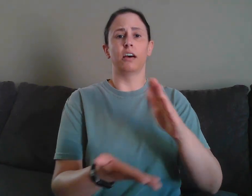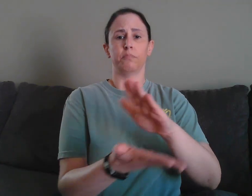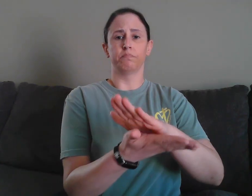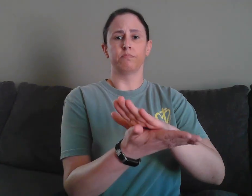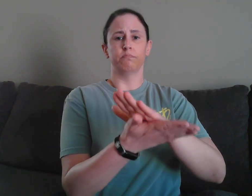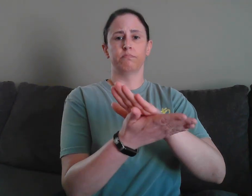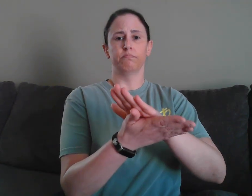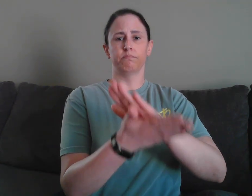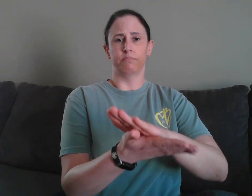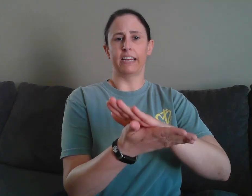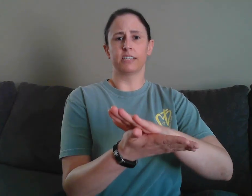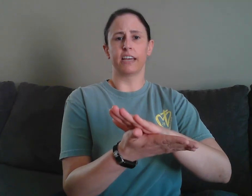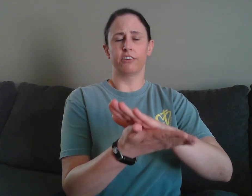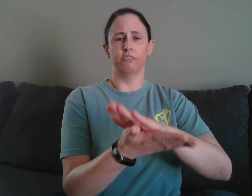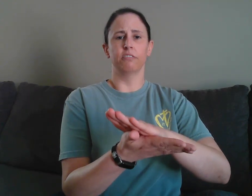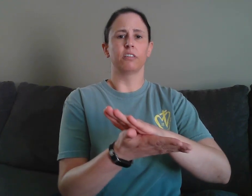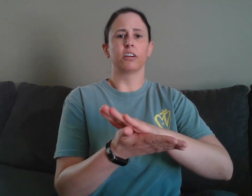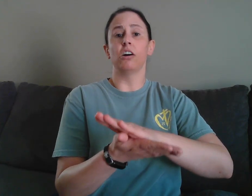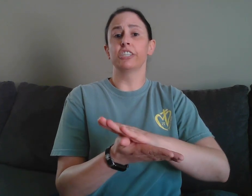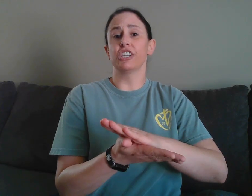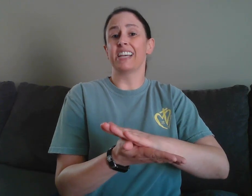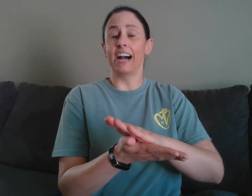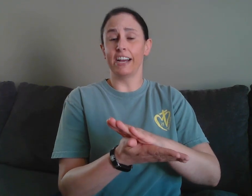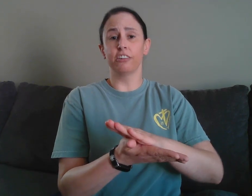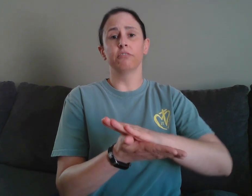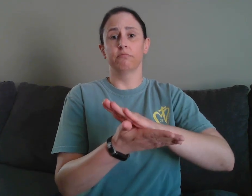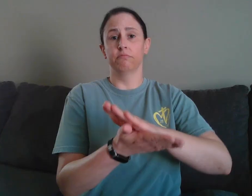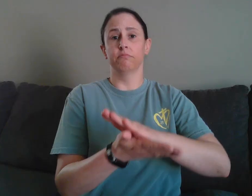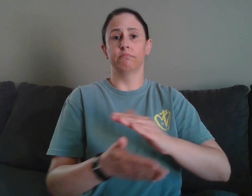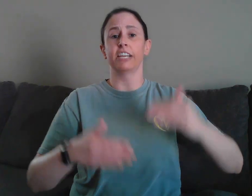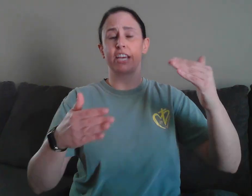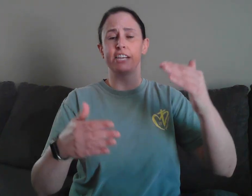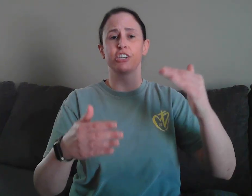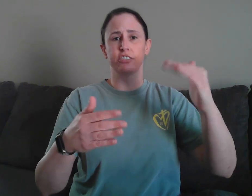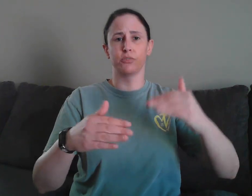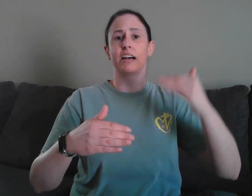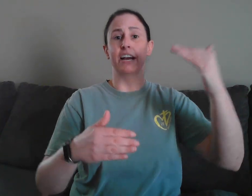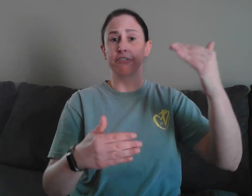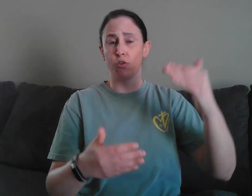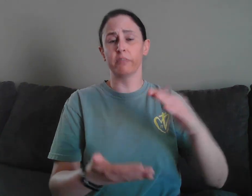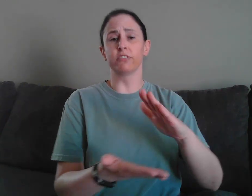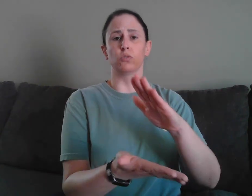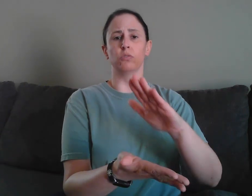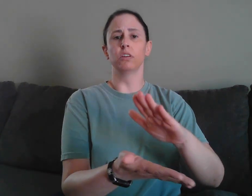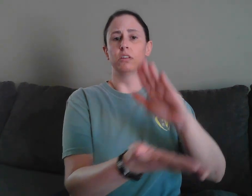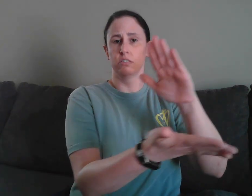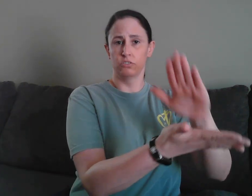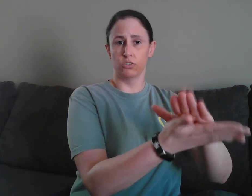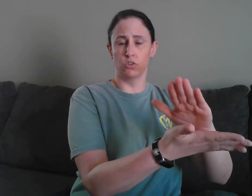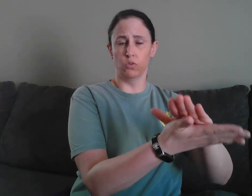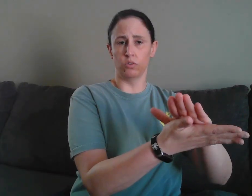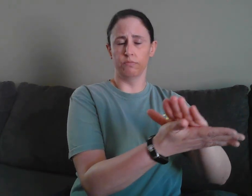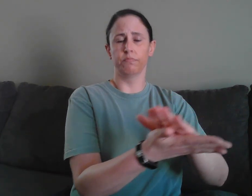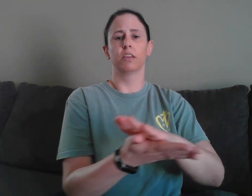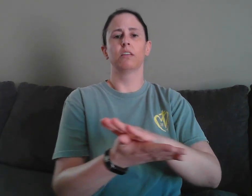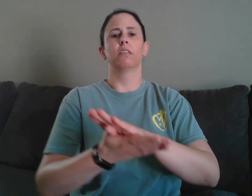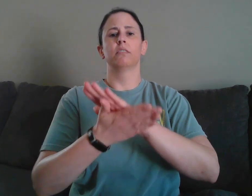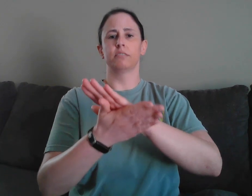Um, hands together, college is higher education. So, it's a higher form of school. School,